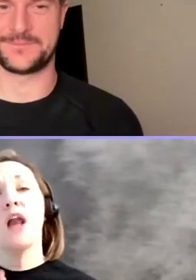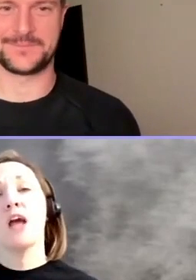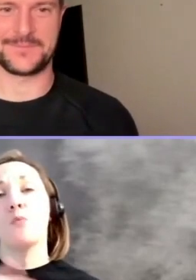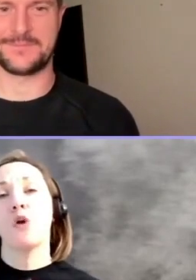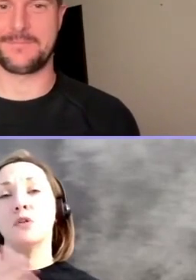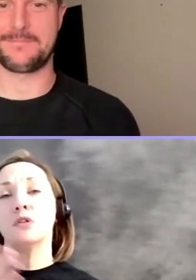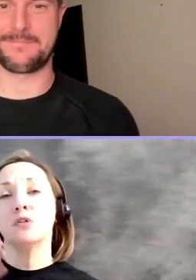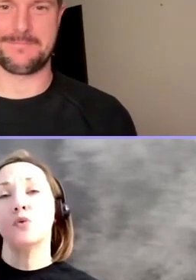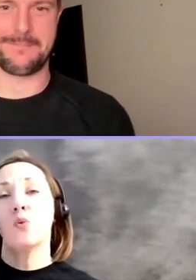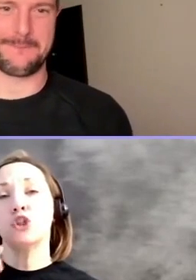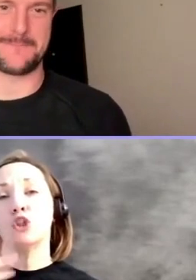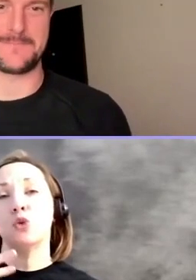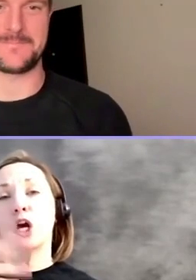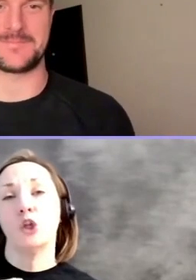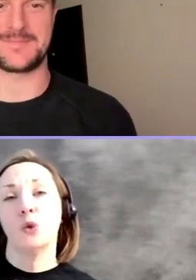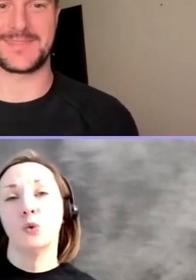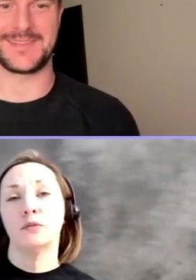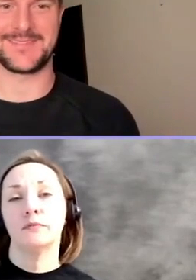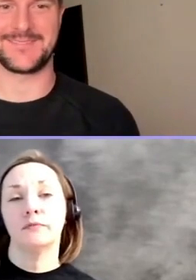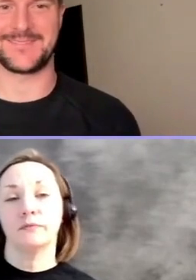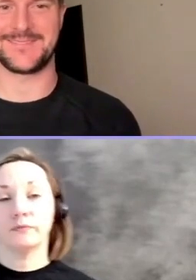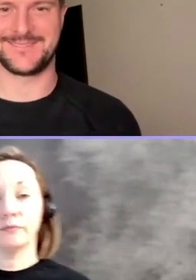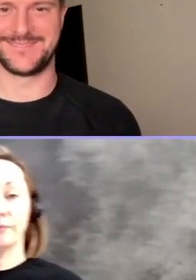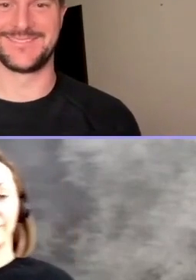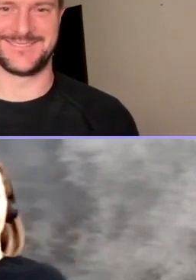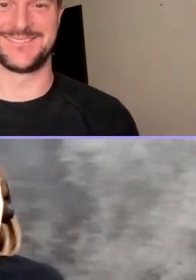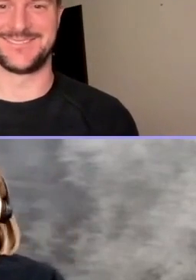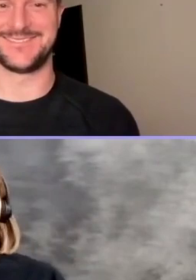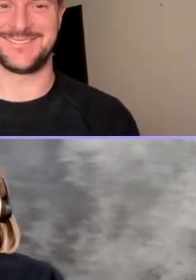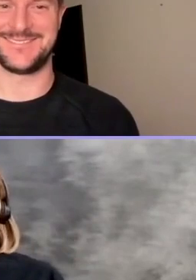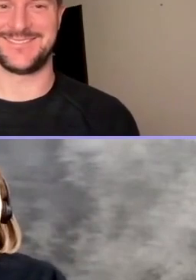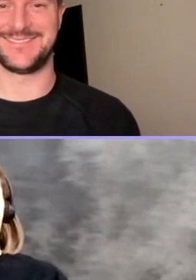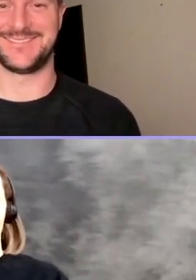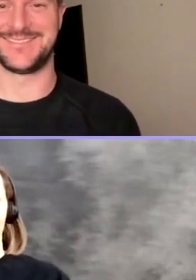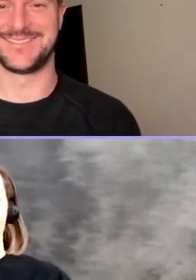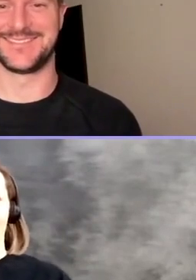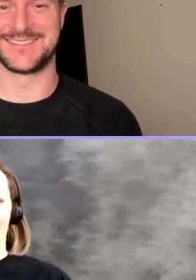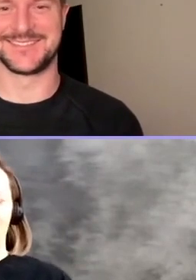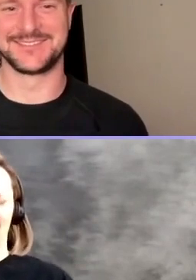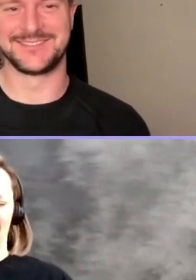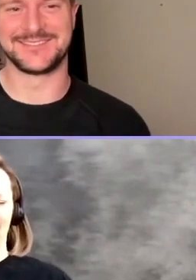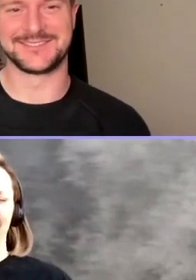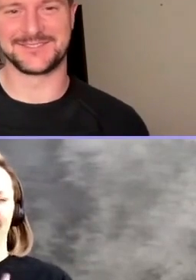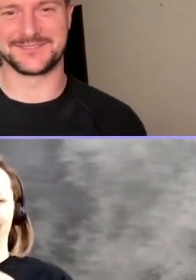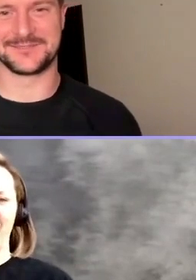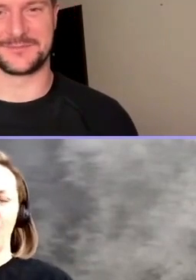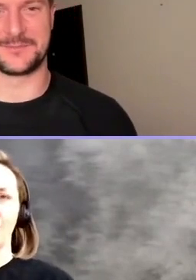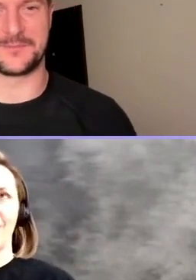would be to provide Alt text for images into the canvas because the image is in the canvas are not tags tags